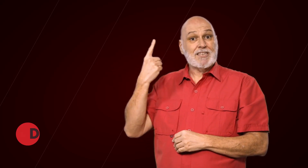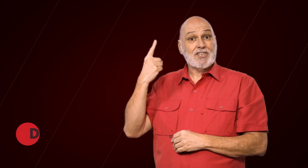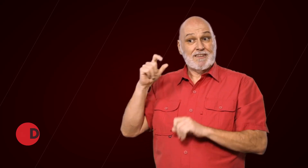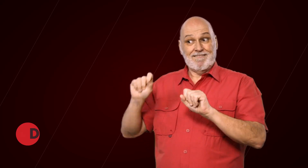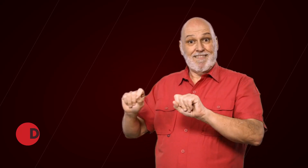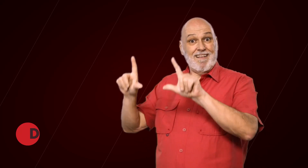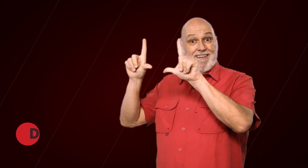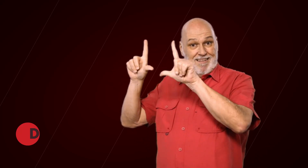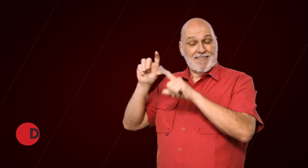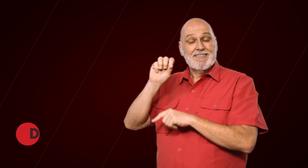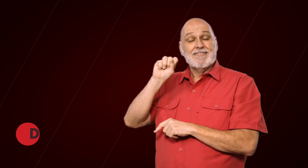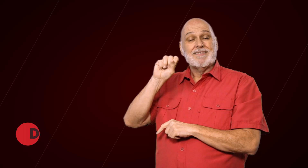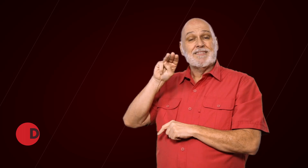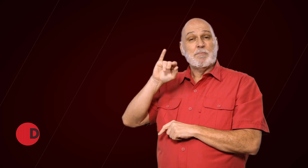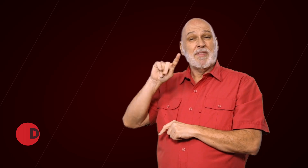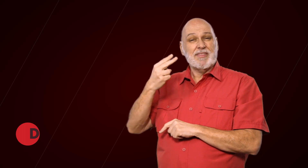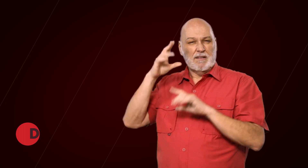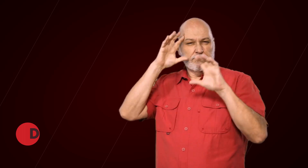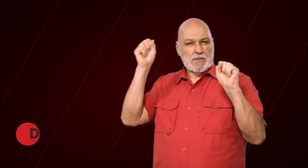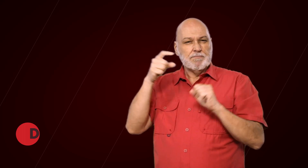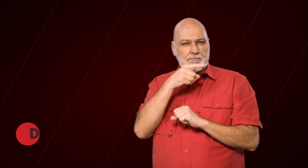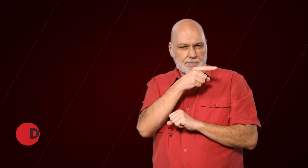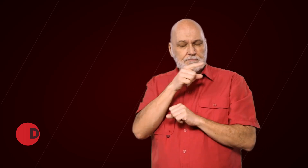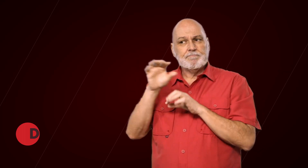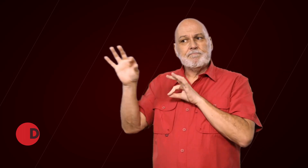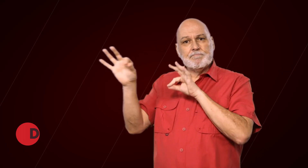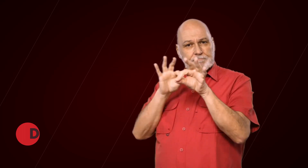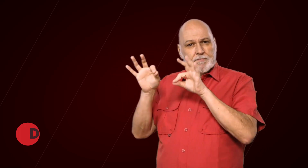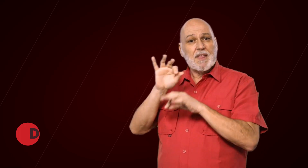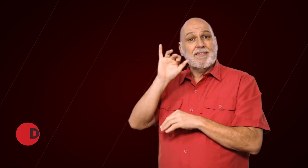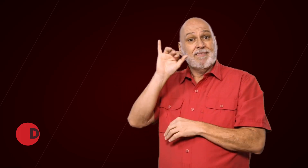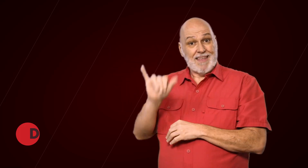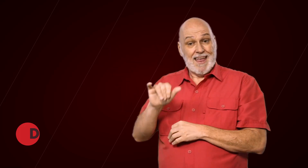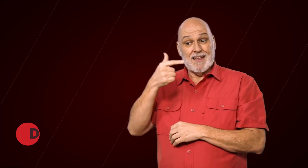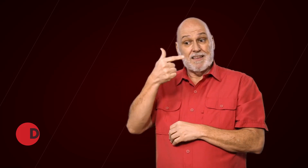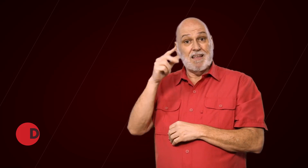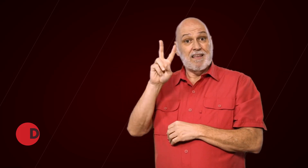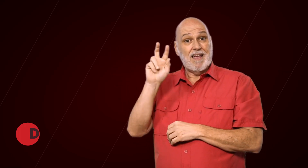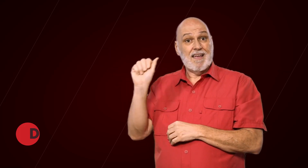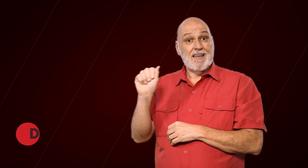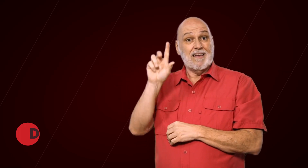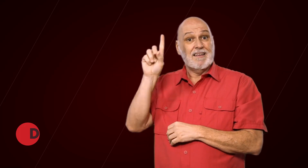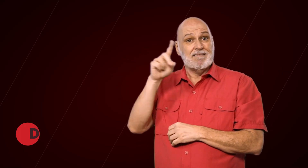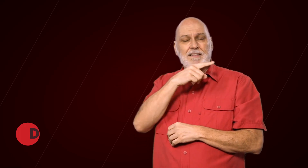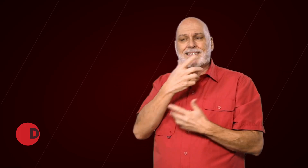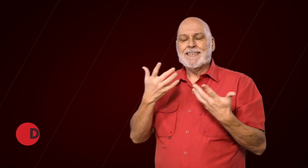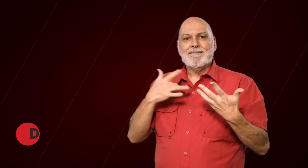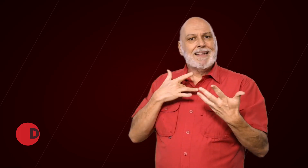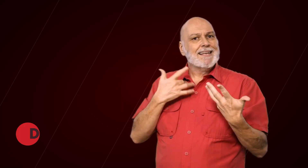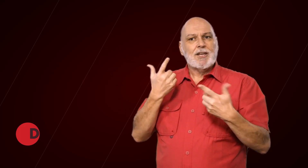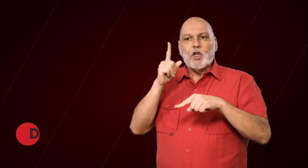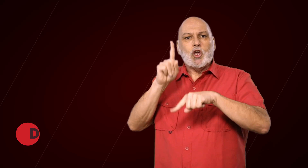Smith explained that GVAD couldn't please anyone: